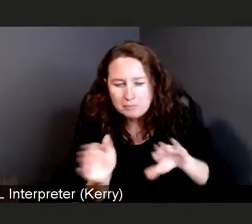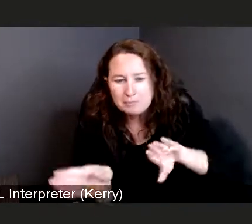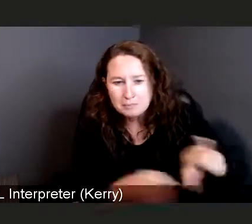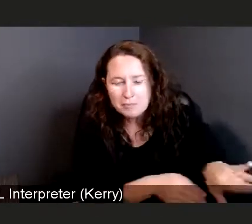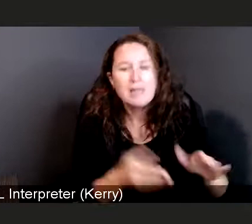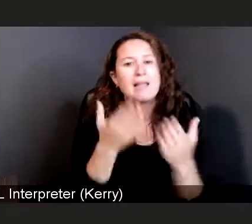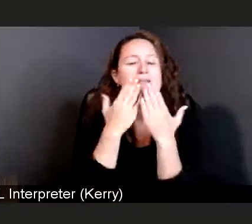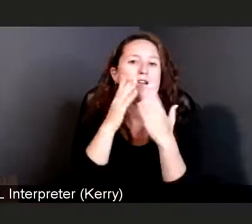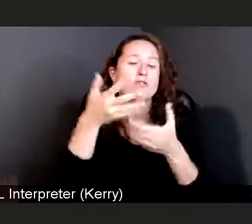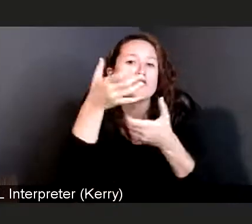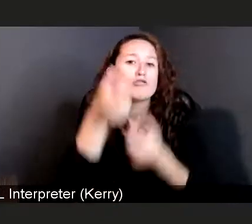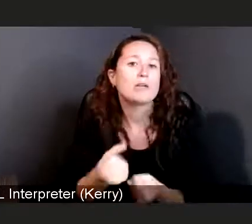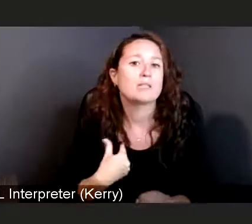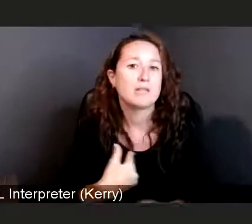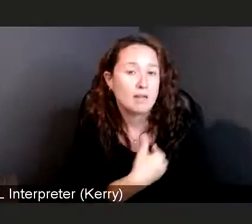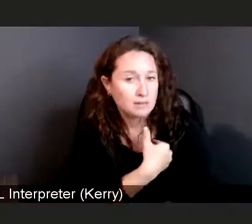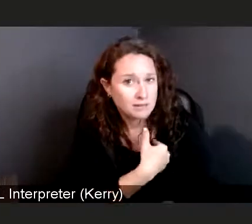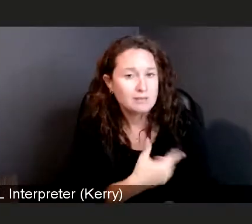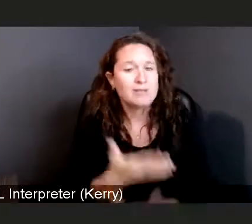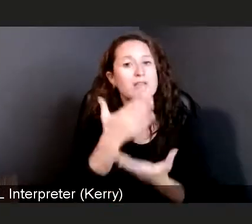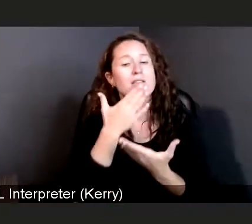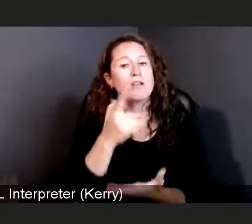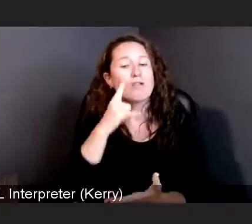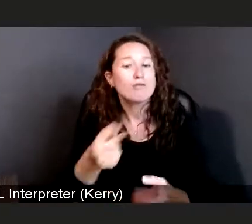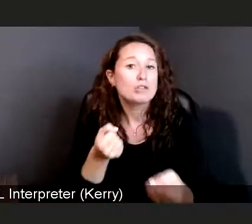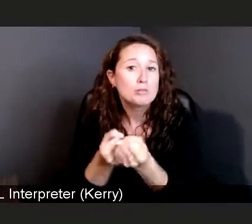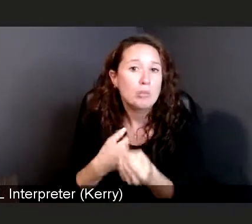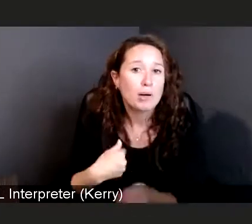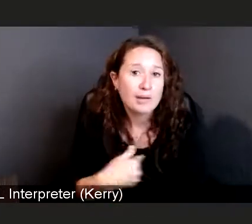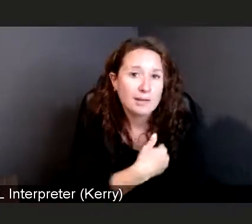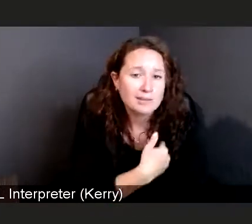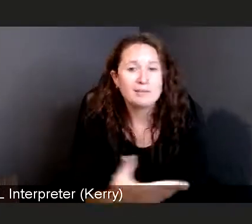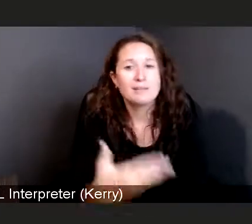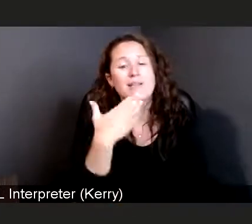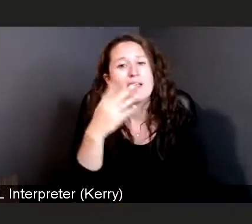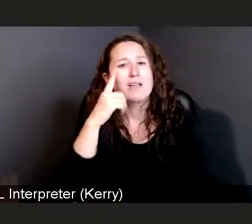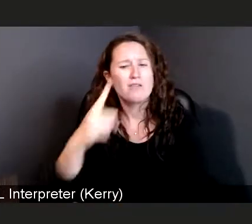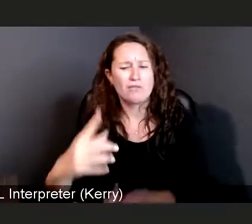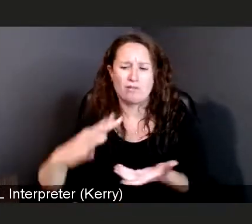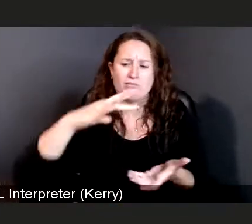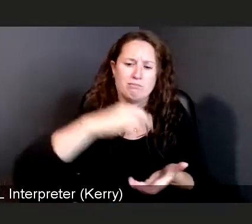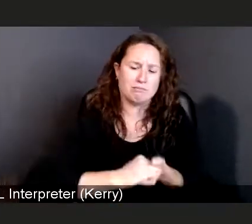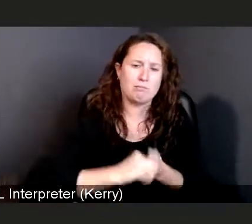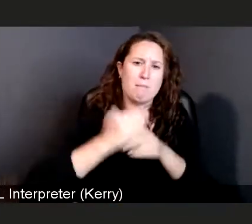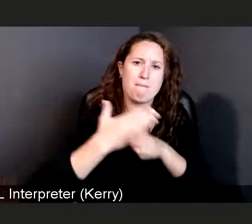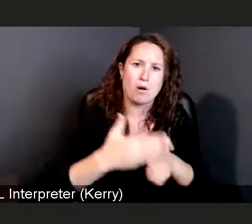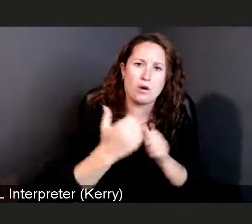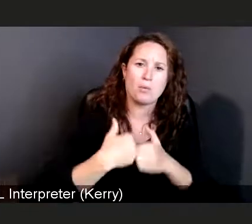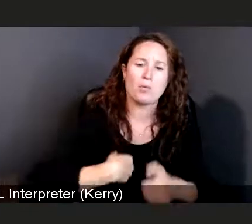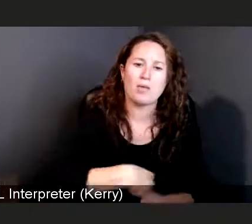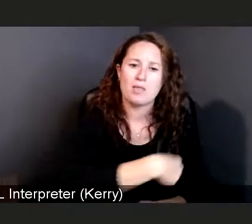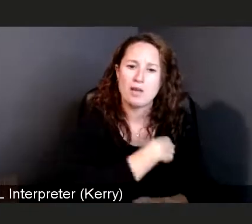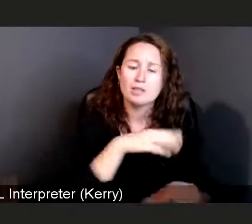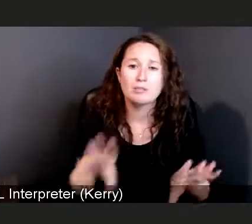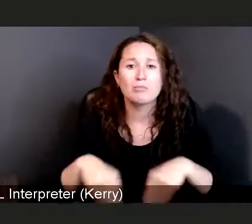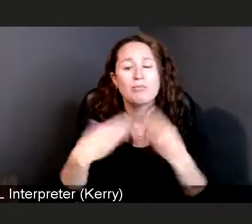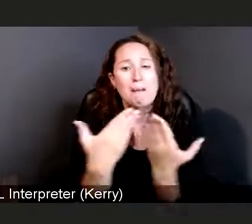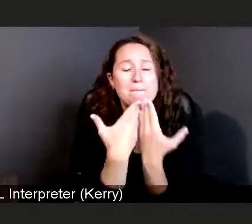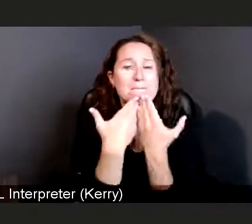thank you so much for supporting us, thank you so much for being our partners in providing the very best healthcare and making Sussex county